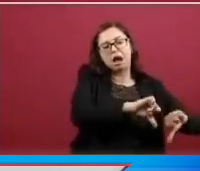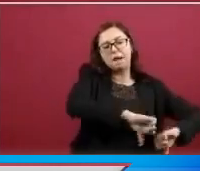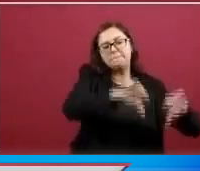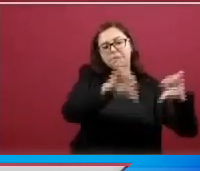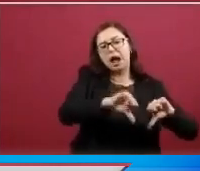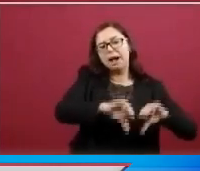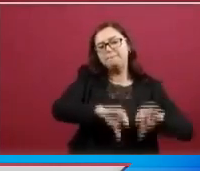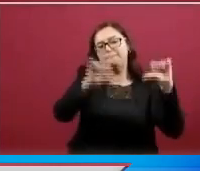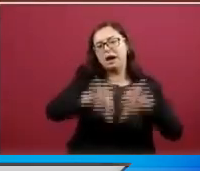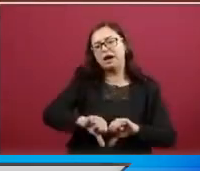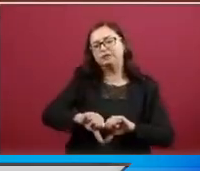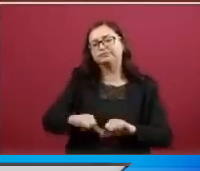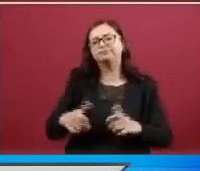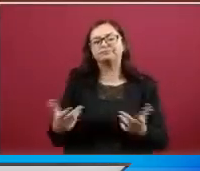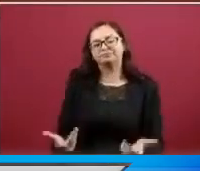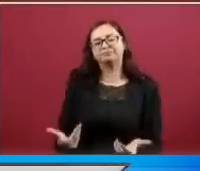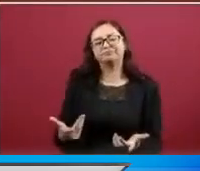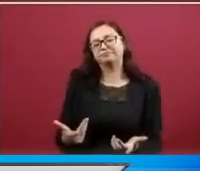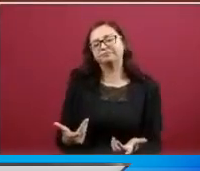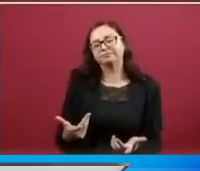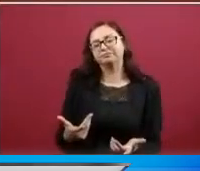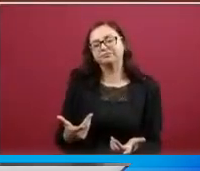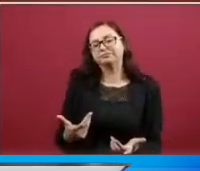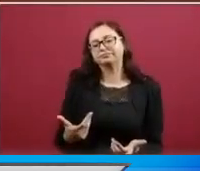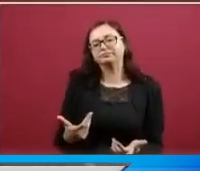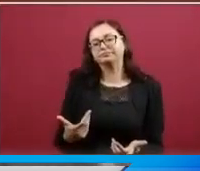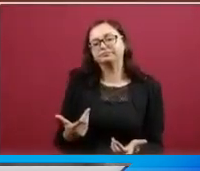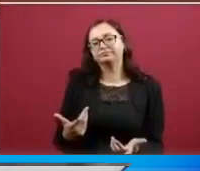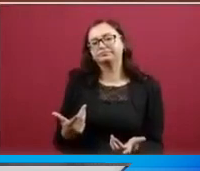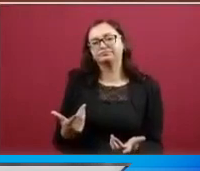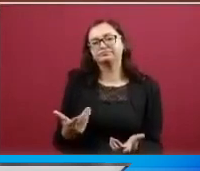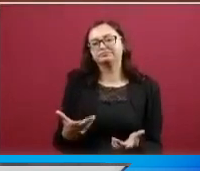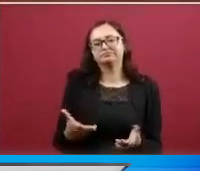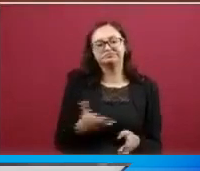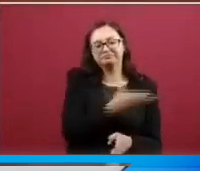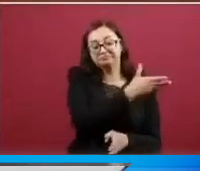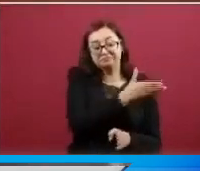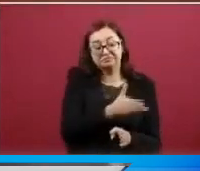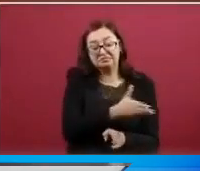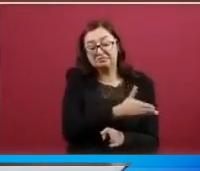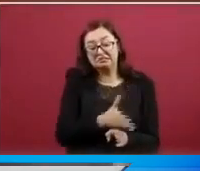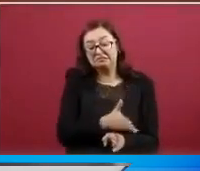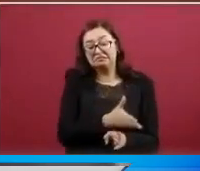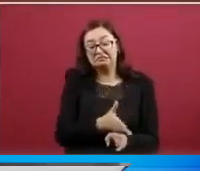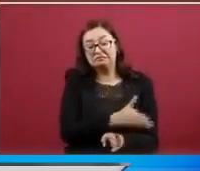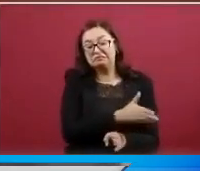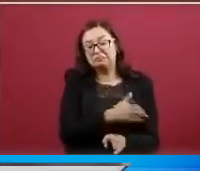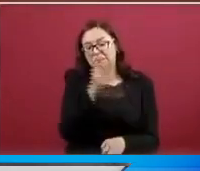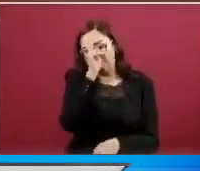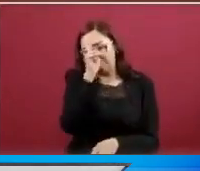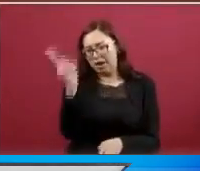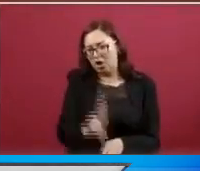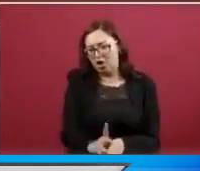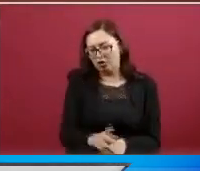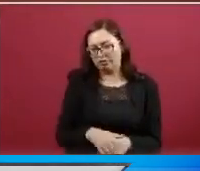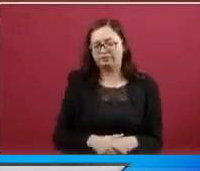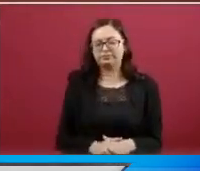is a punishment to the country for the neoliberal policy that was applied in the last 36 years this policy was a resounding failure